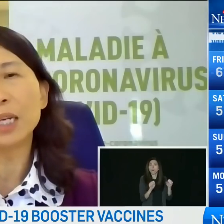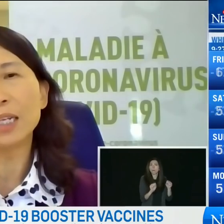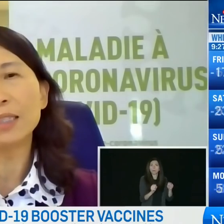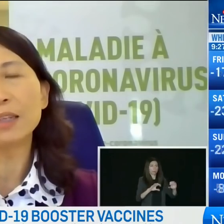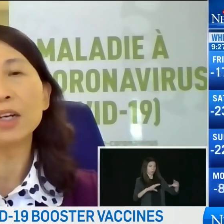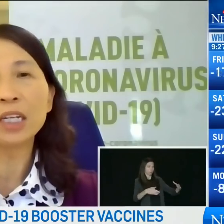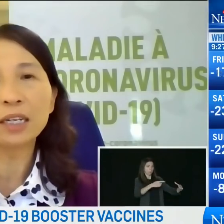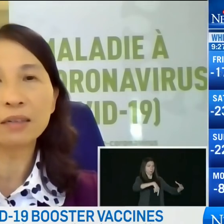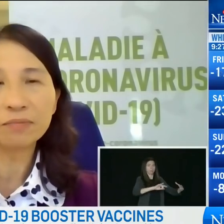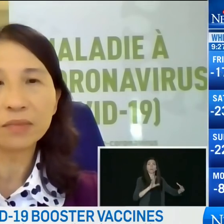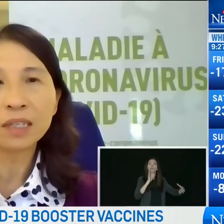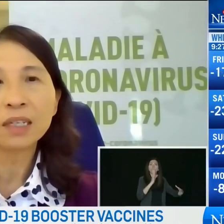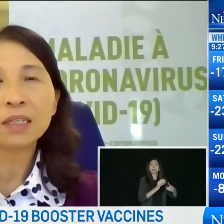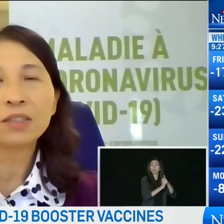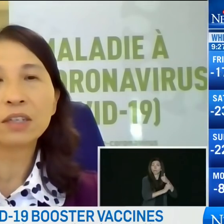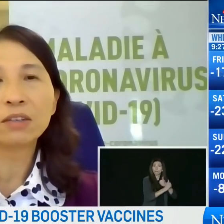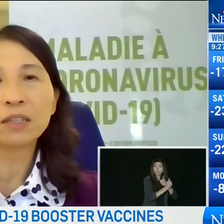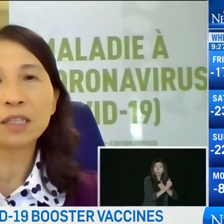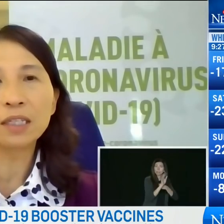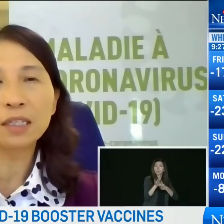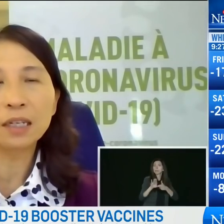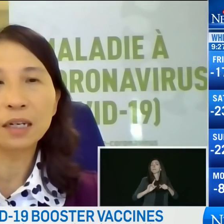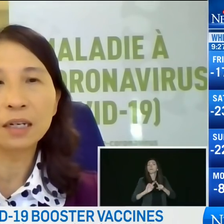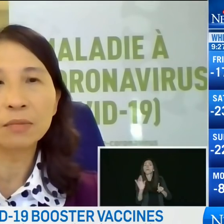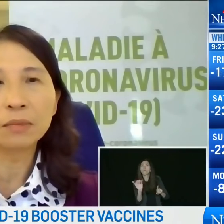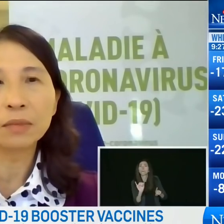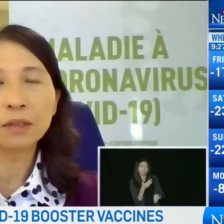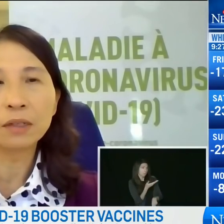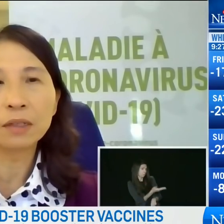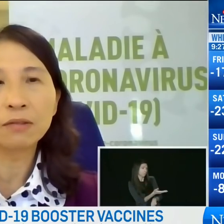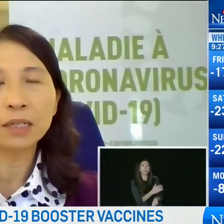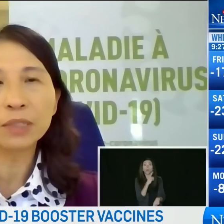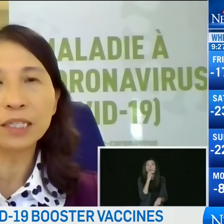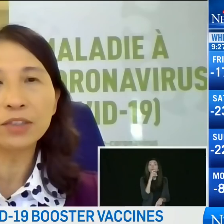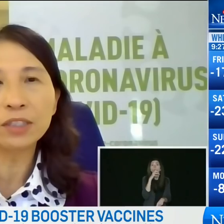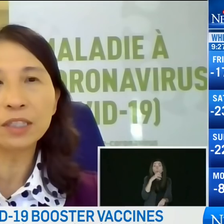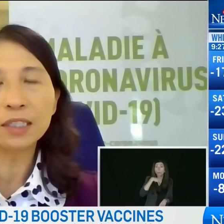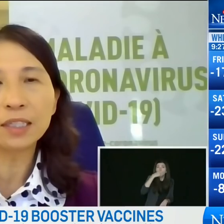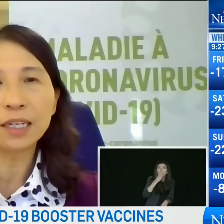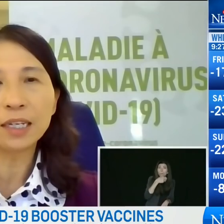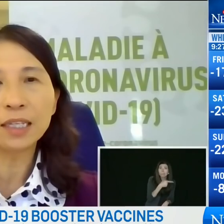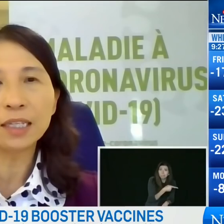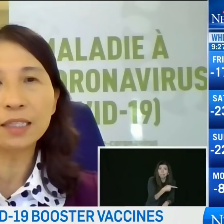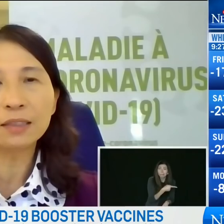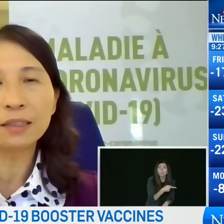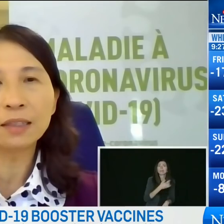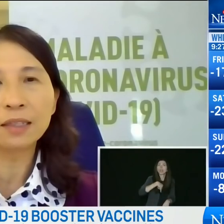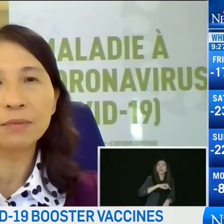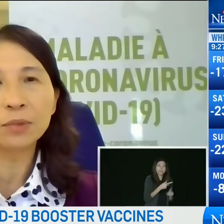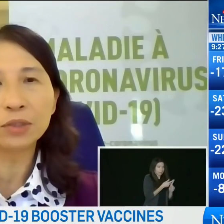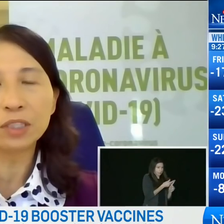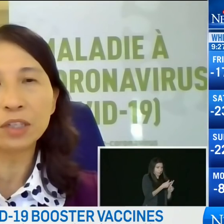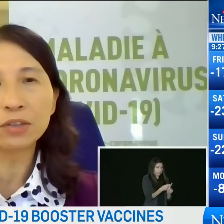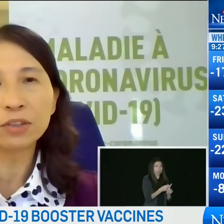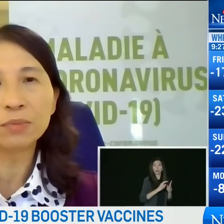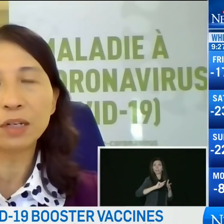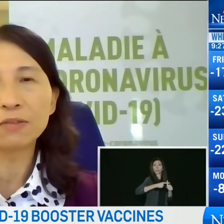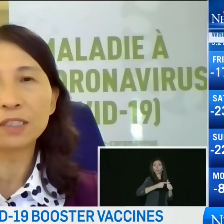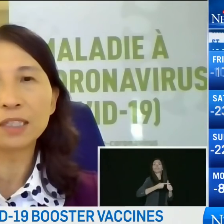FOR THE GROUP NOT ONLY BECAUSE THEY WERE AT HIGHER RISK POTENTIALLY FOR SERIOUS OUTCOMES